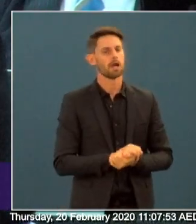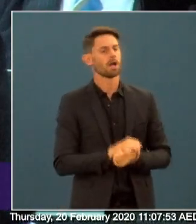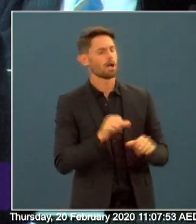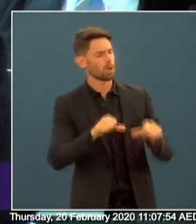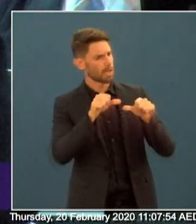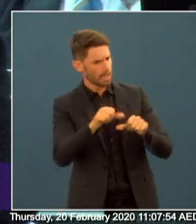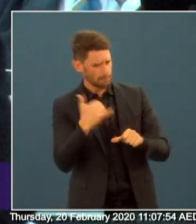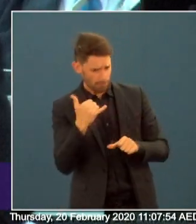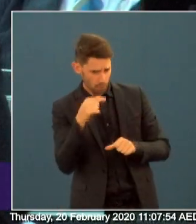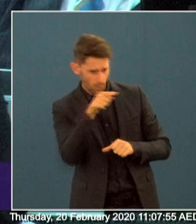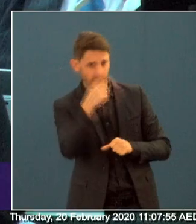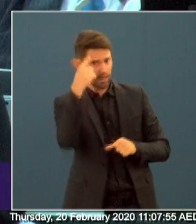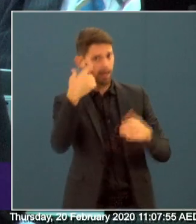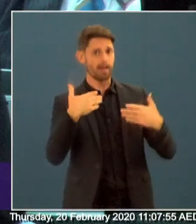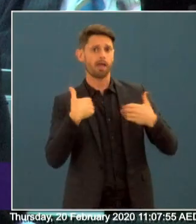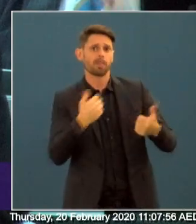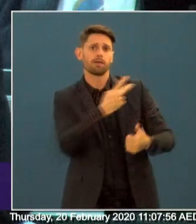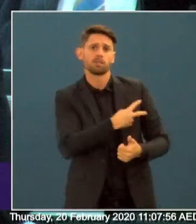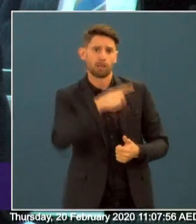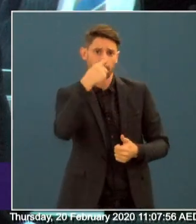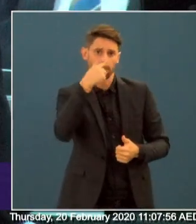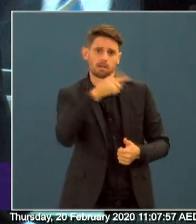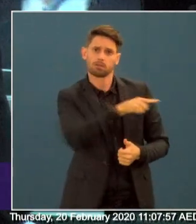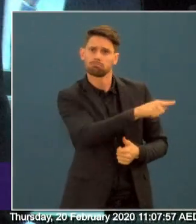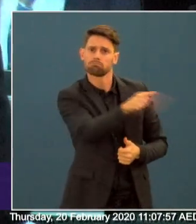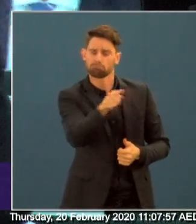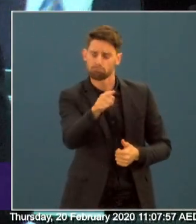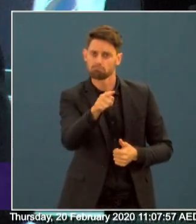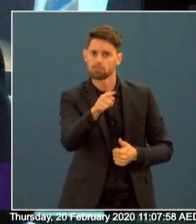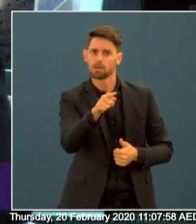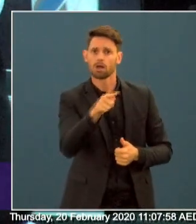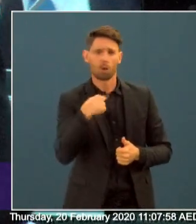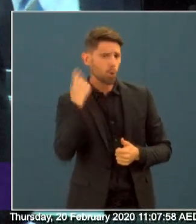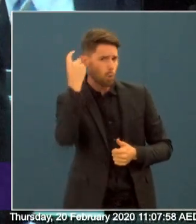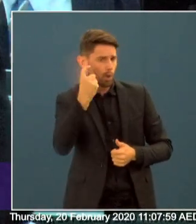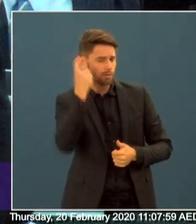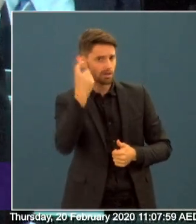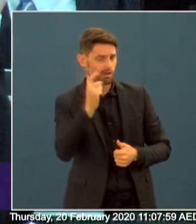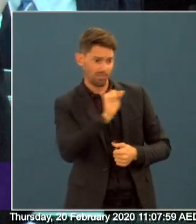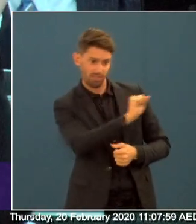practitioner's perspective — and I'm, perhaps, generalising here — is that their relationship with their patient